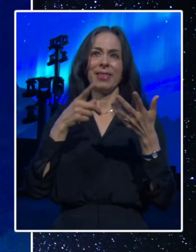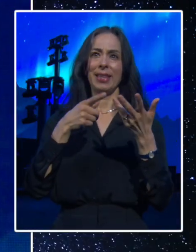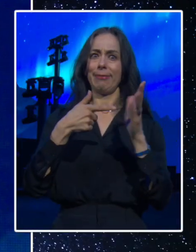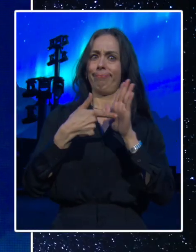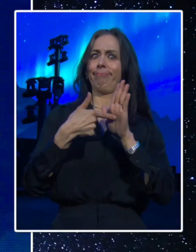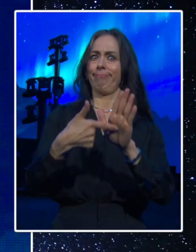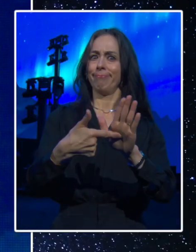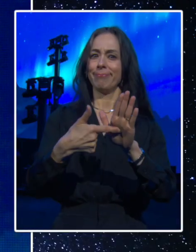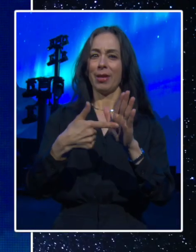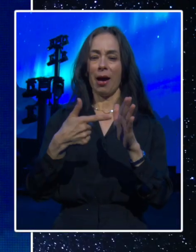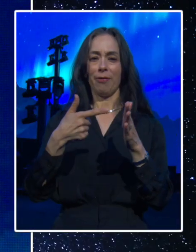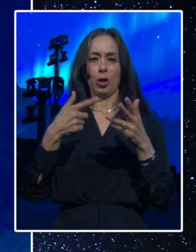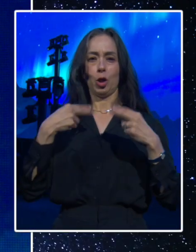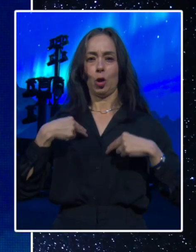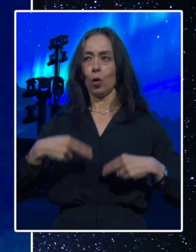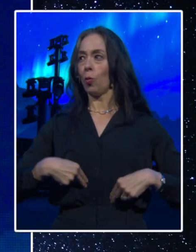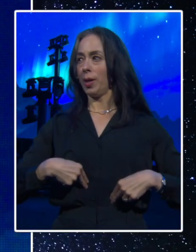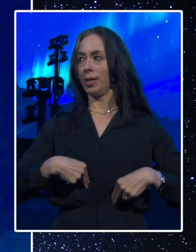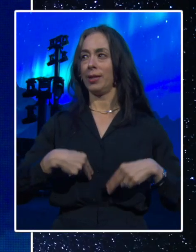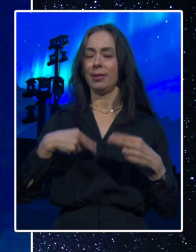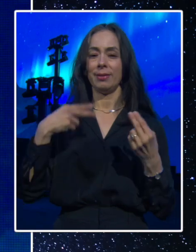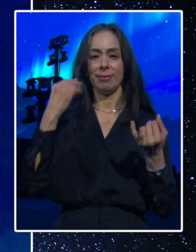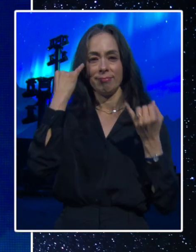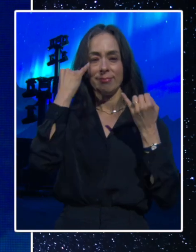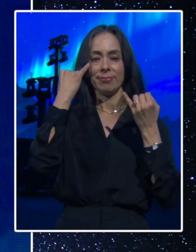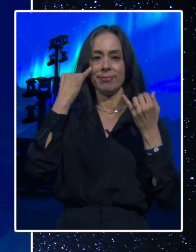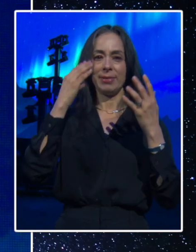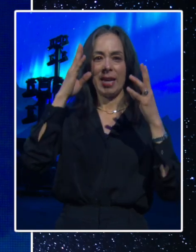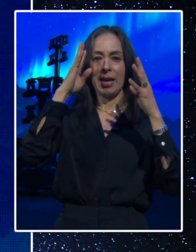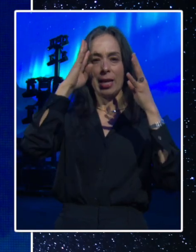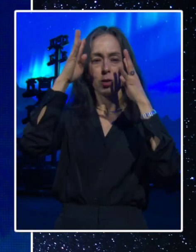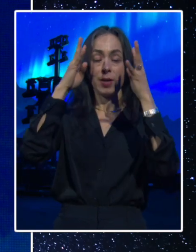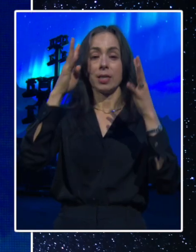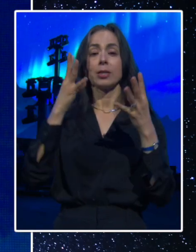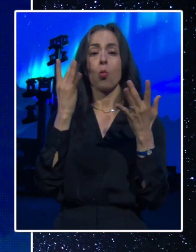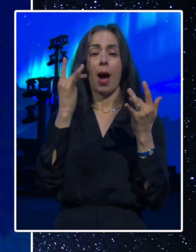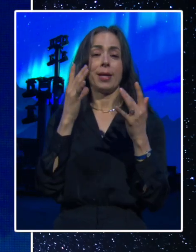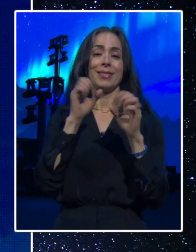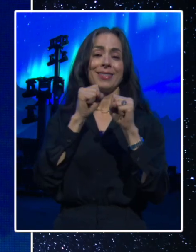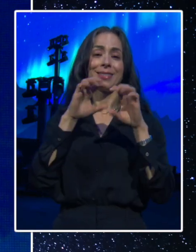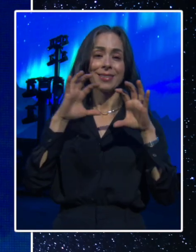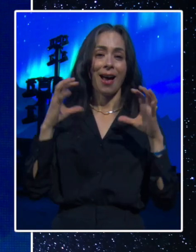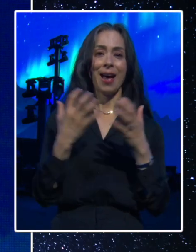It is why society advances, how industries are disrupted.